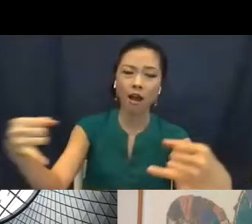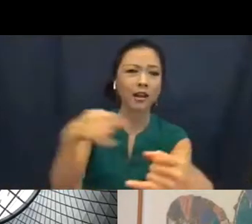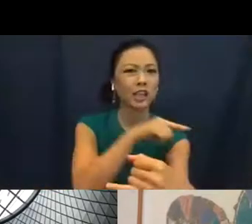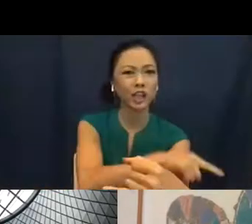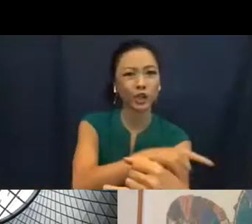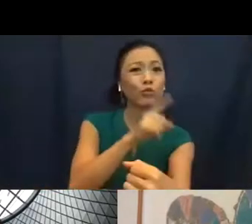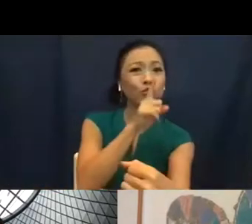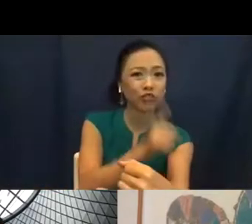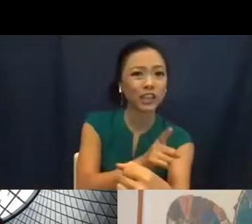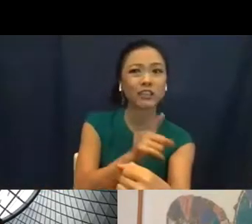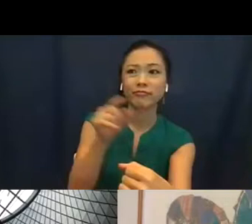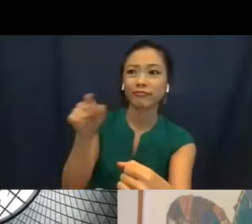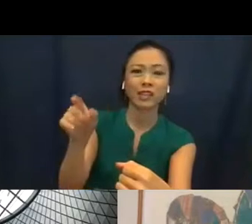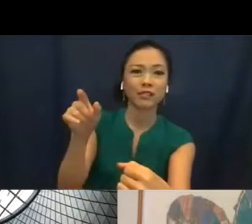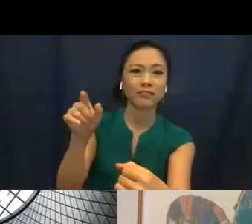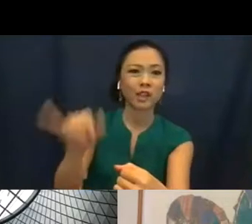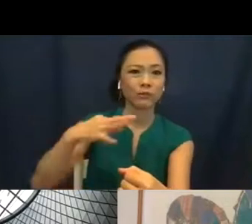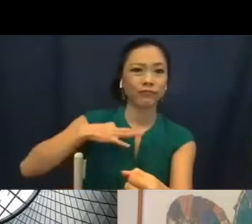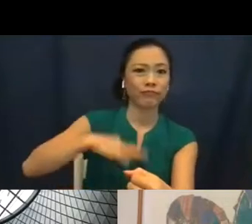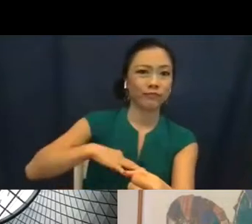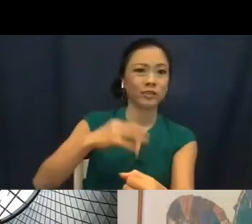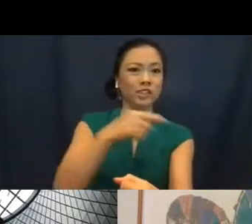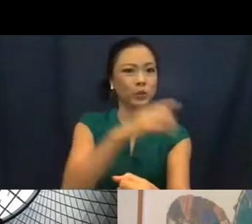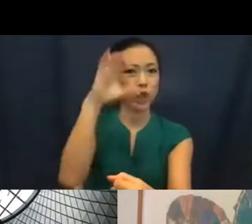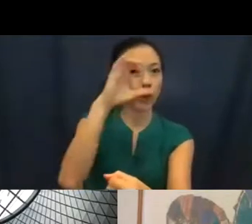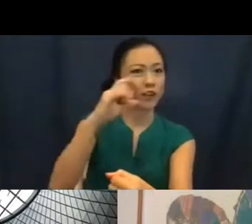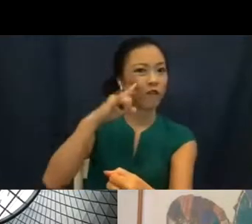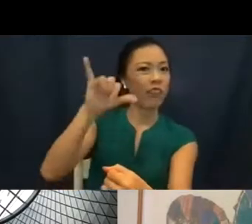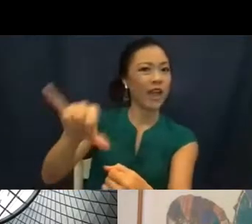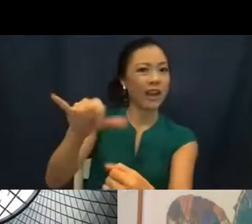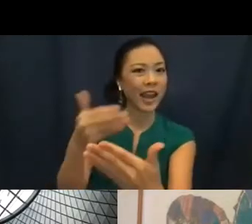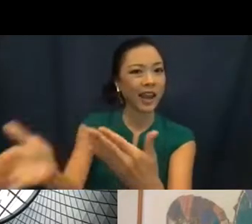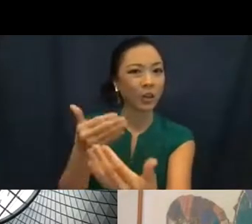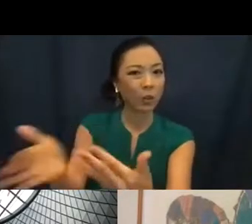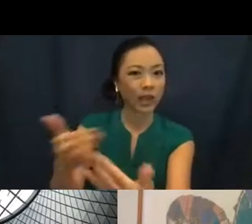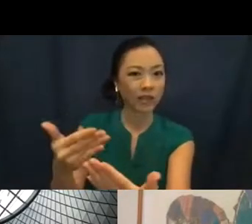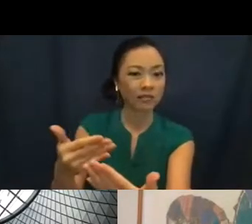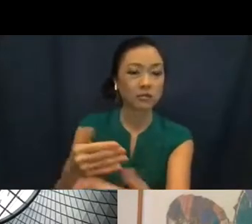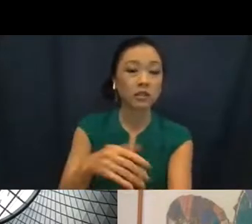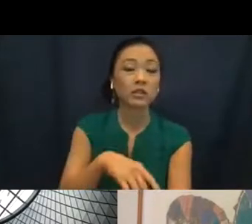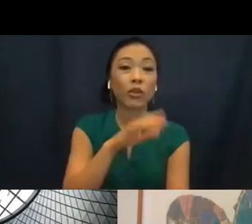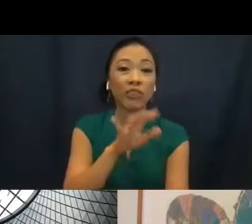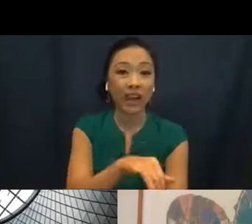I think this came up in the Dance/NYC conversation last week about touring where